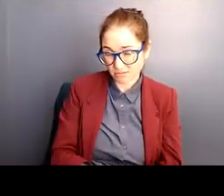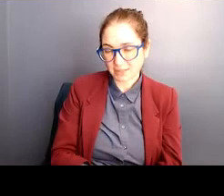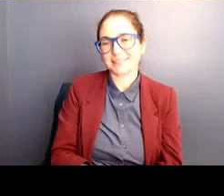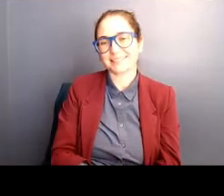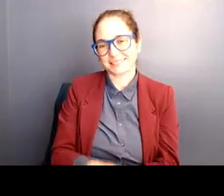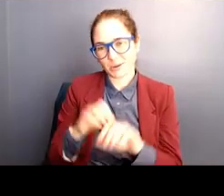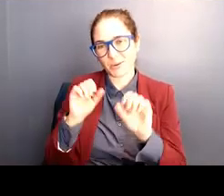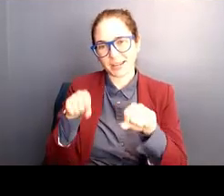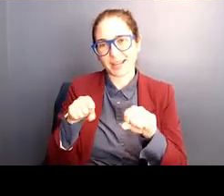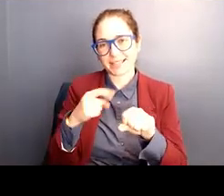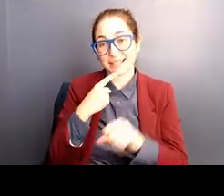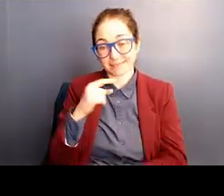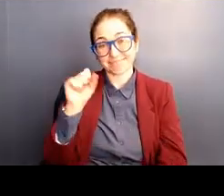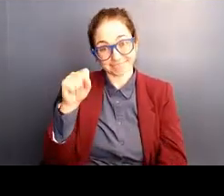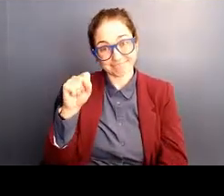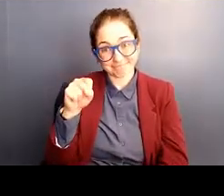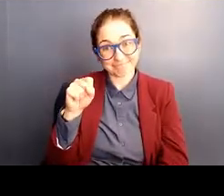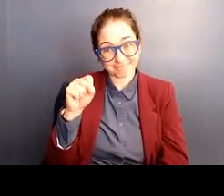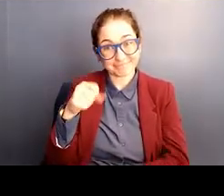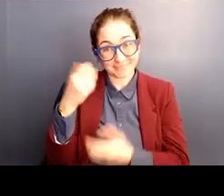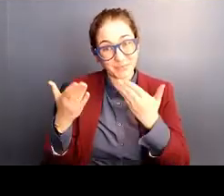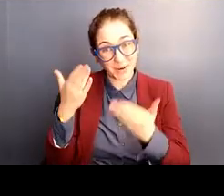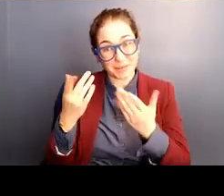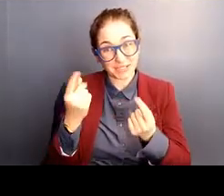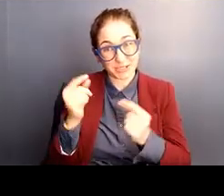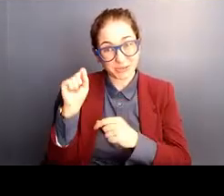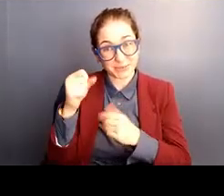and say, yeah, you probably do. Chances are very good that you